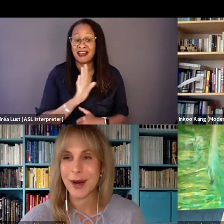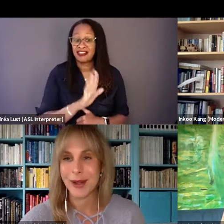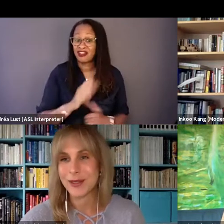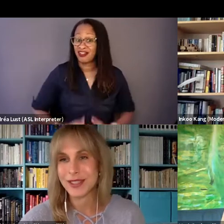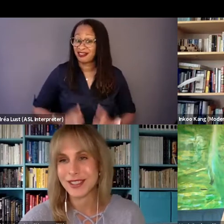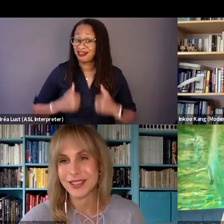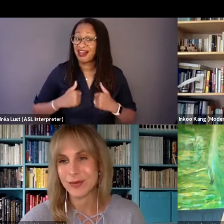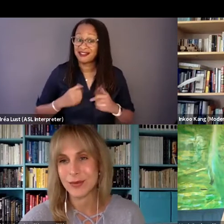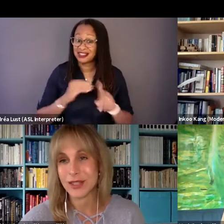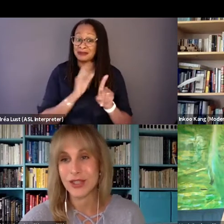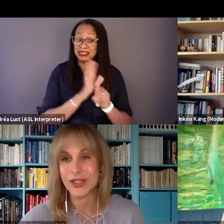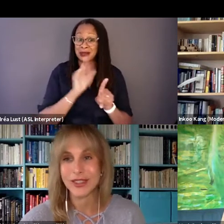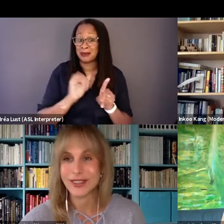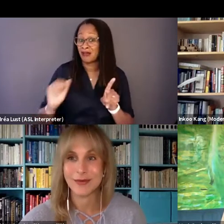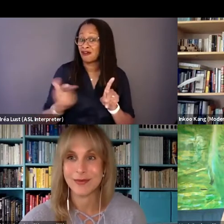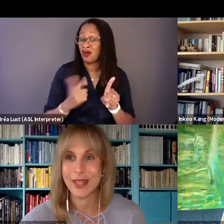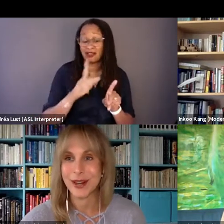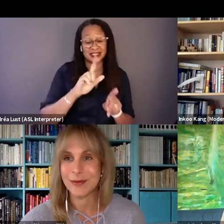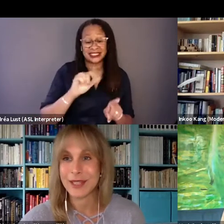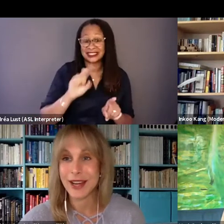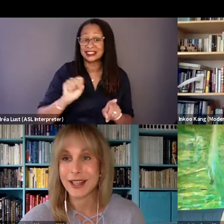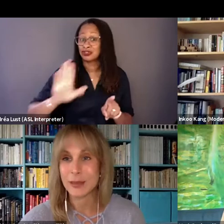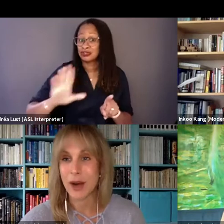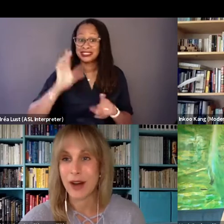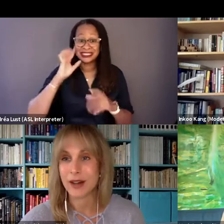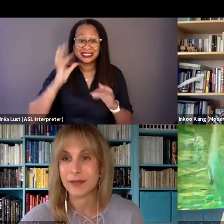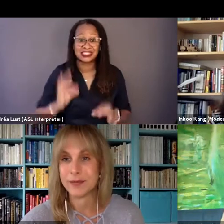by all of Liz's decisions decades prior.